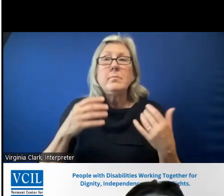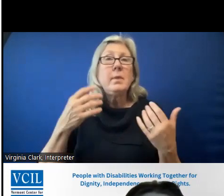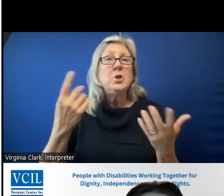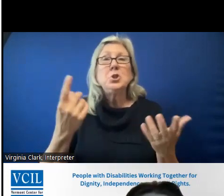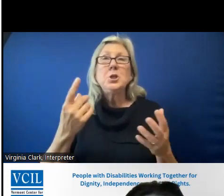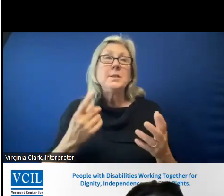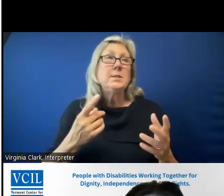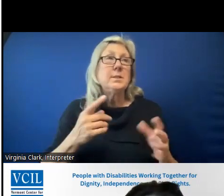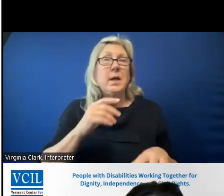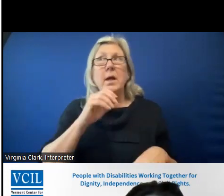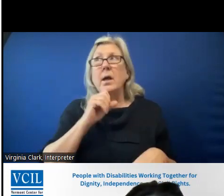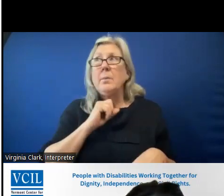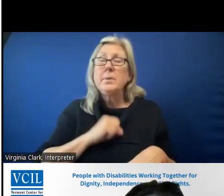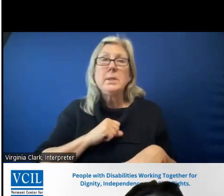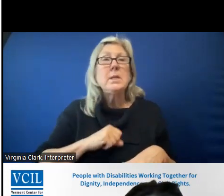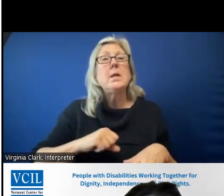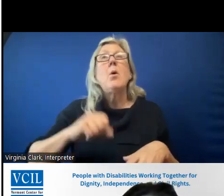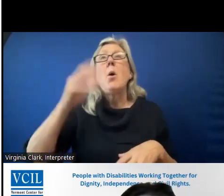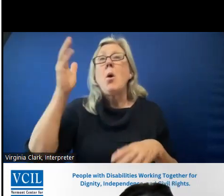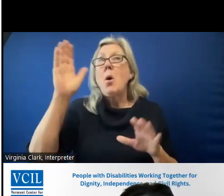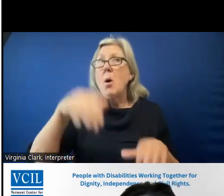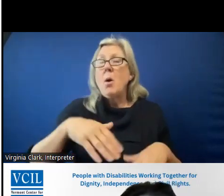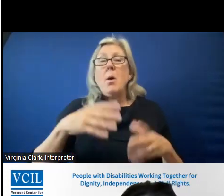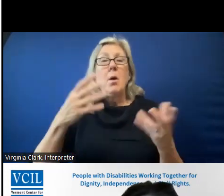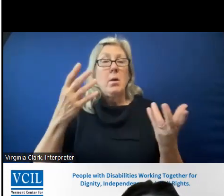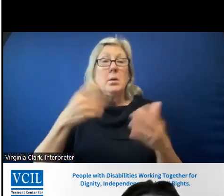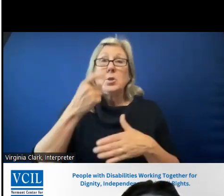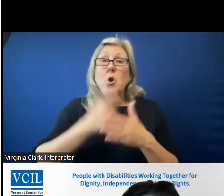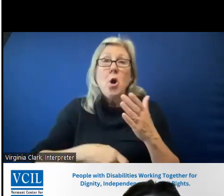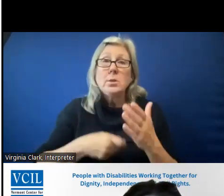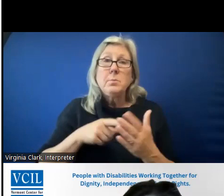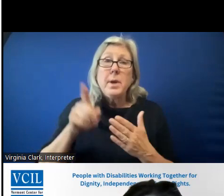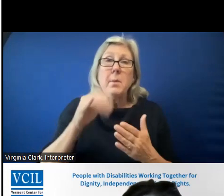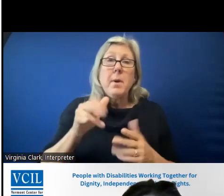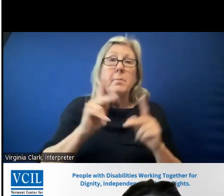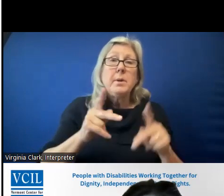harm with the highest cost being paid by Vermonters who are older, disabled, Black, Indigenous,